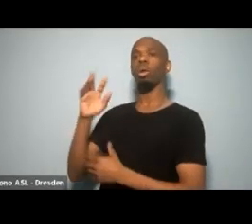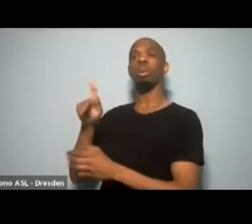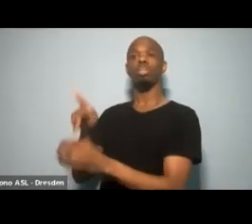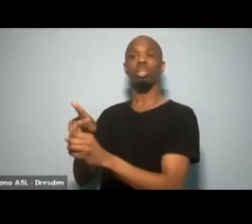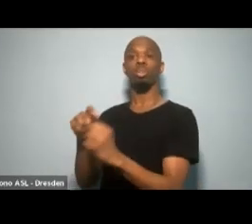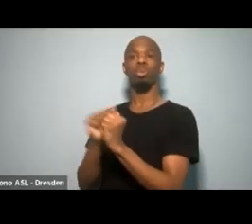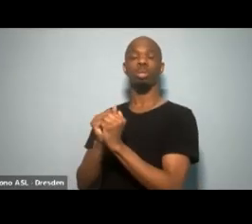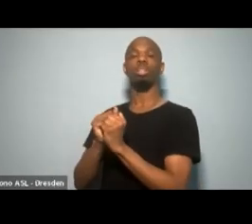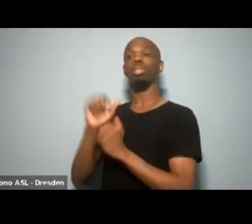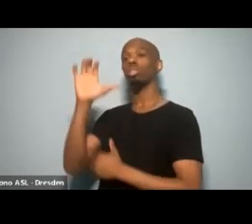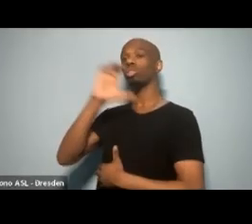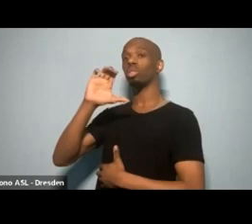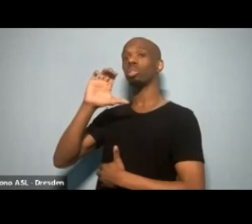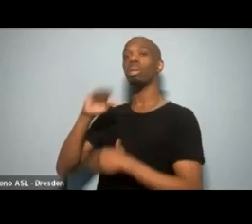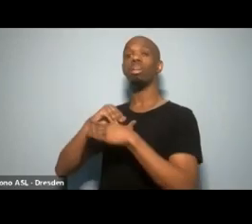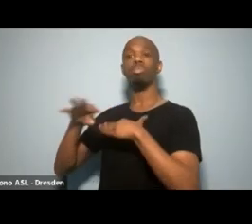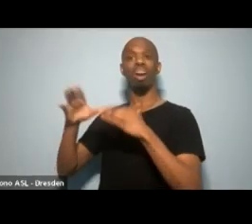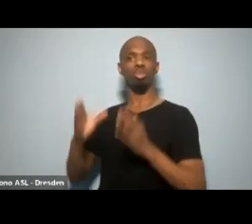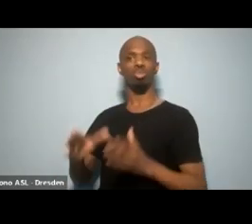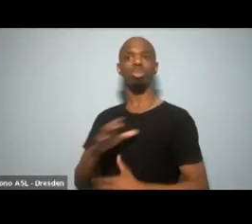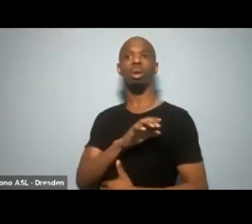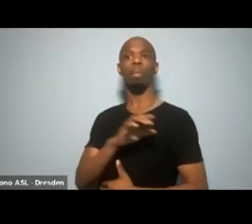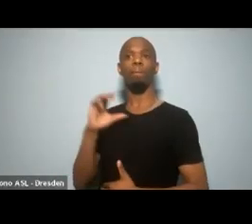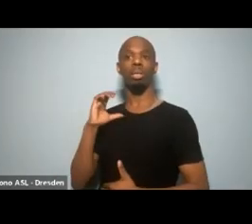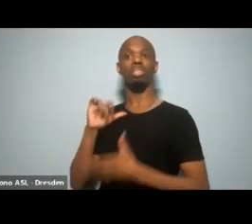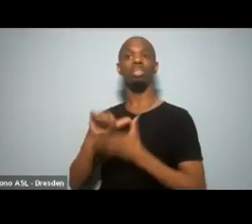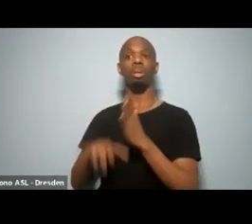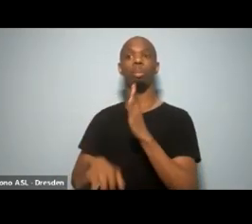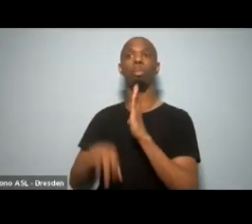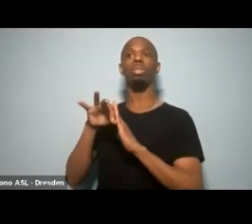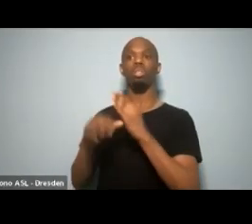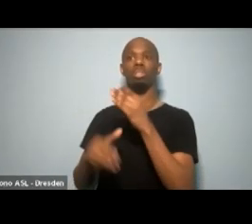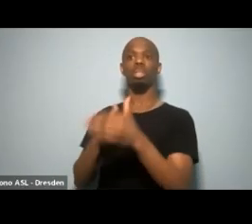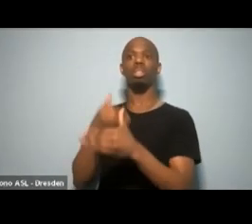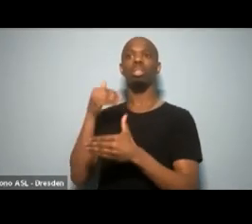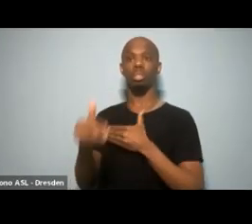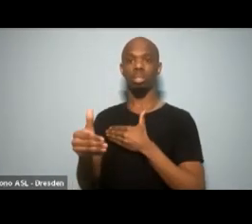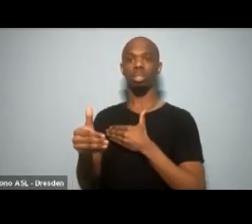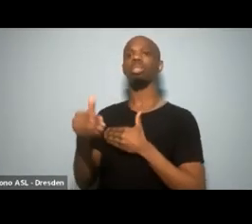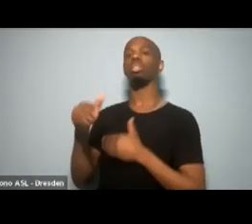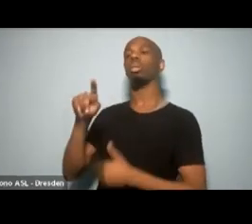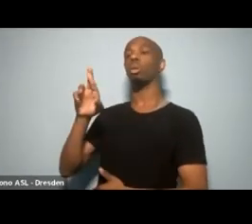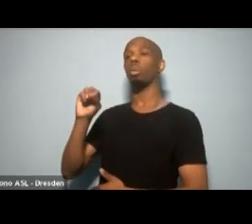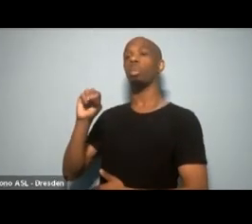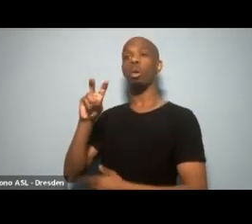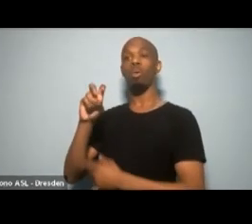that has selected our next incoming provost and vice president academic.